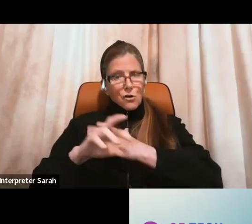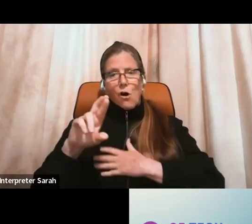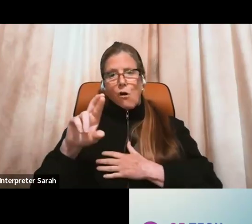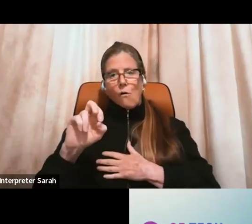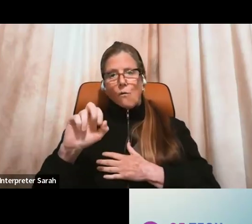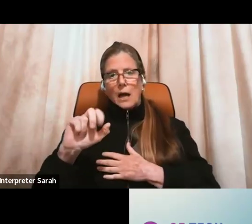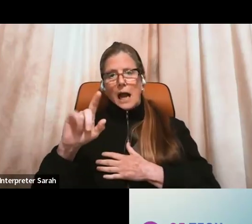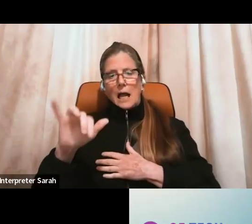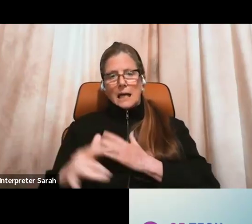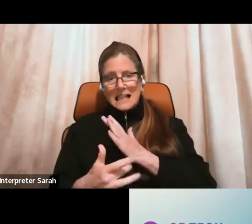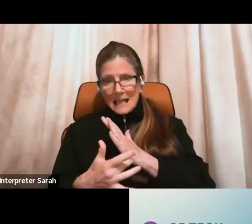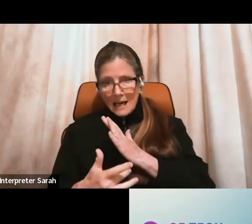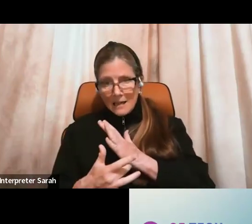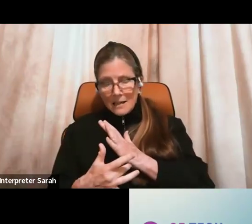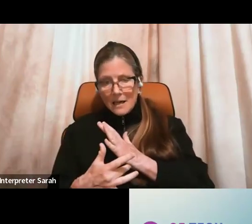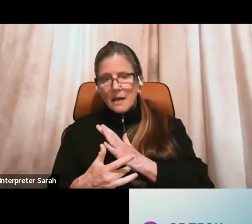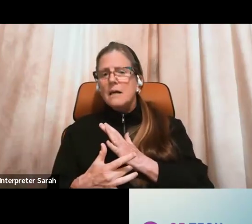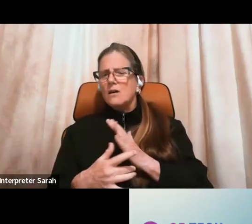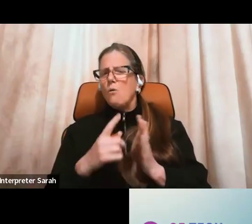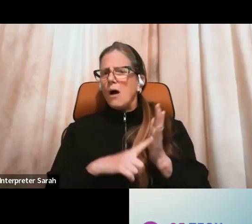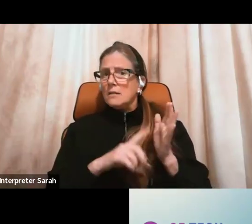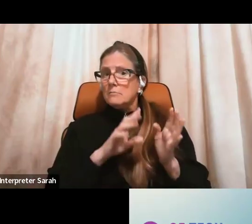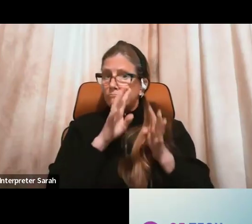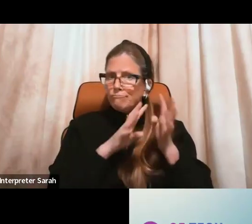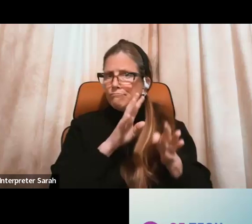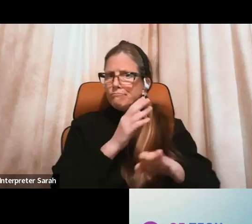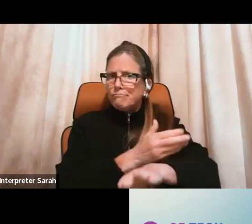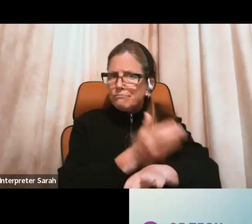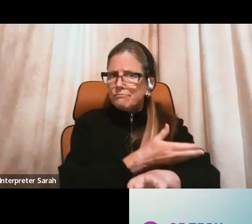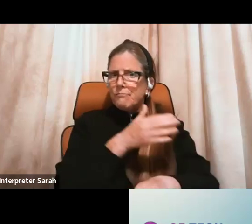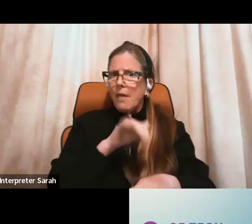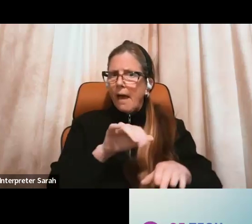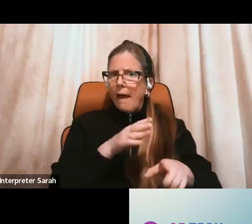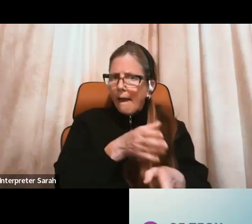the innovations that are happening there, it is critical to engage people with disabilities in